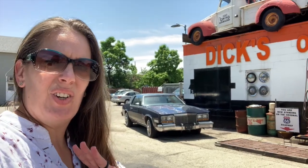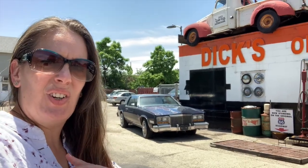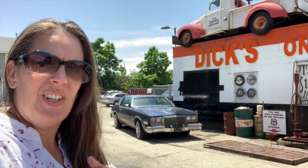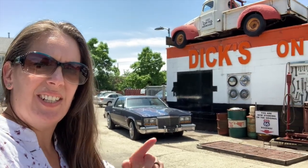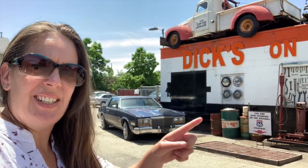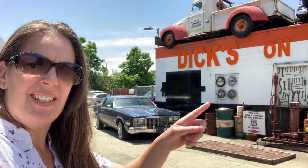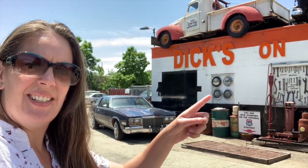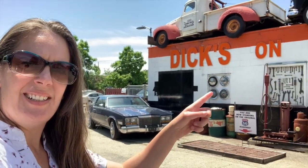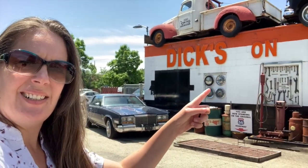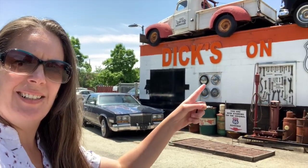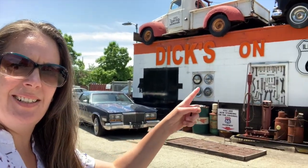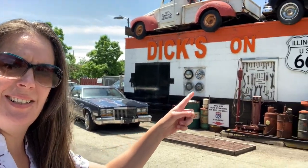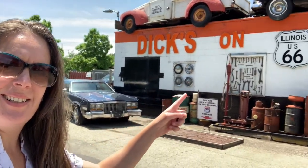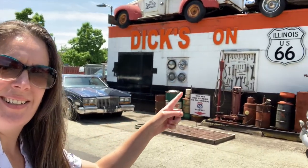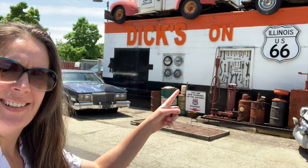So cool! Look at that!